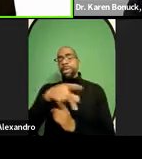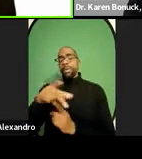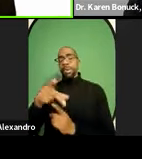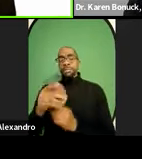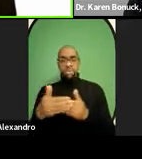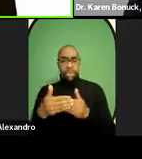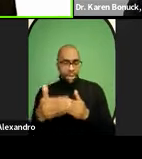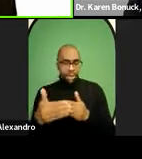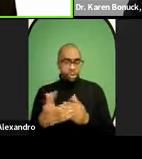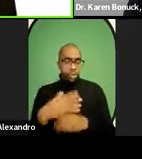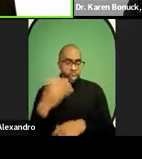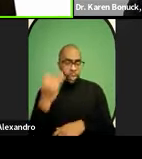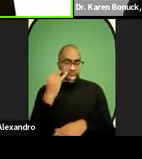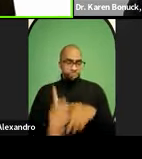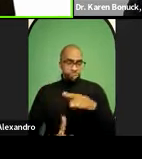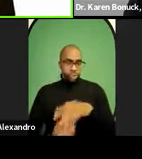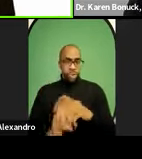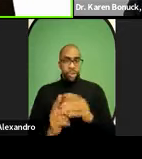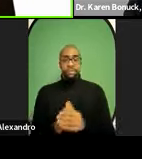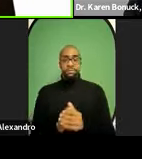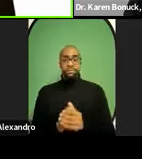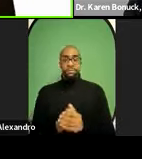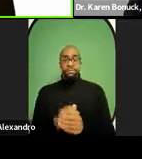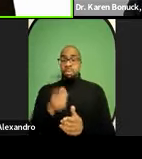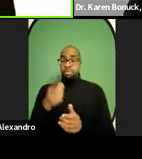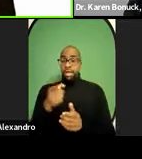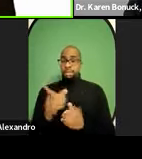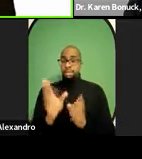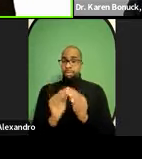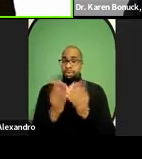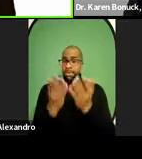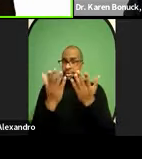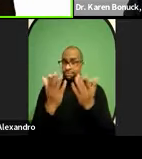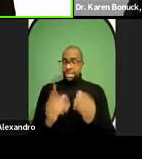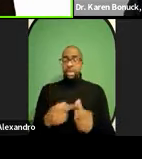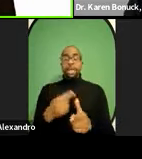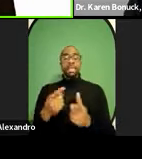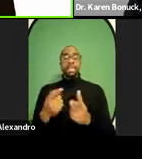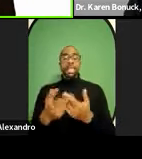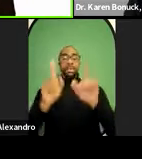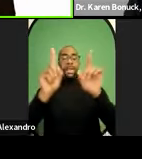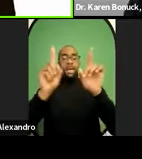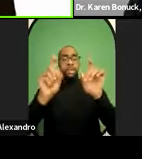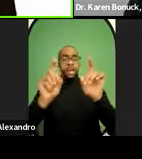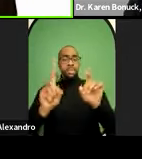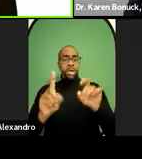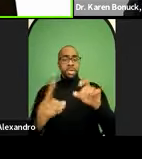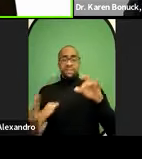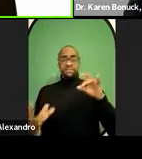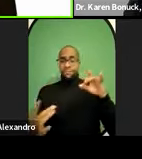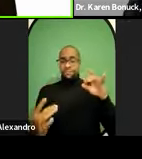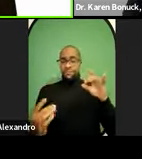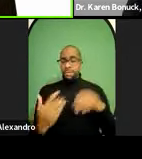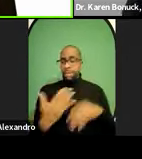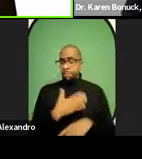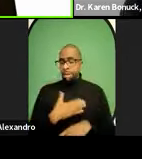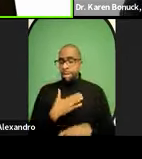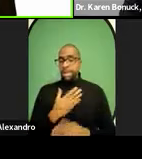presentation and the powerPoints will be shared with you. after after this presentation for that this presentation for those who have attended. d after this presentation there d after this presentation, there will be a survey for feedback